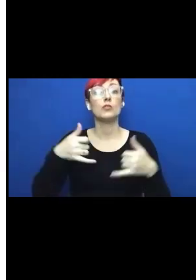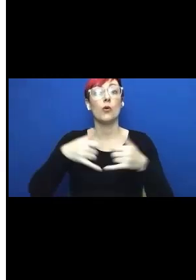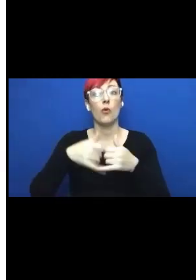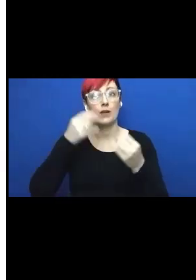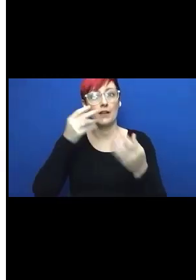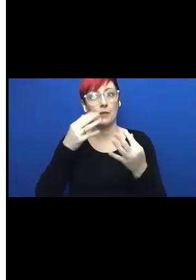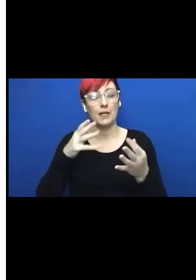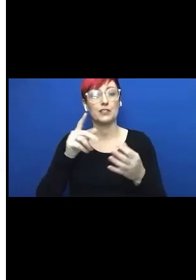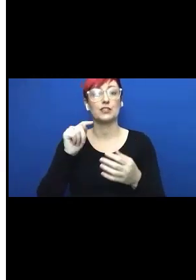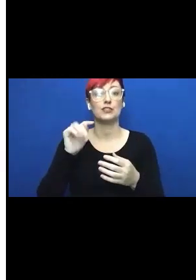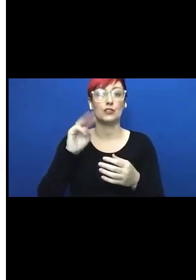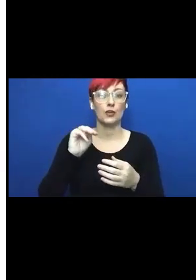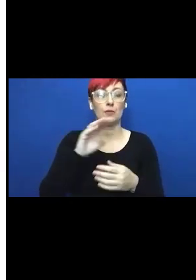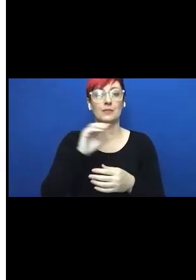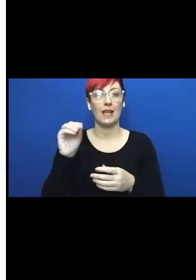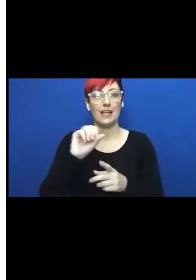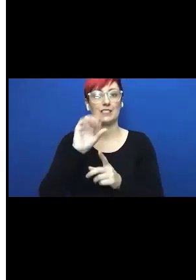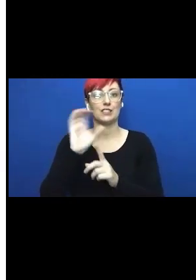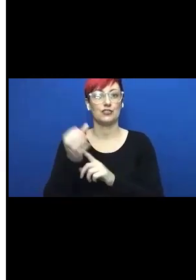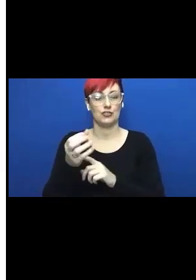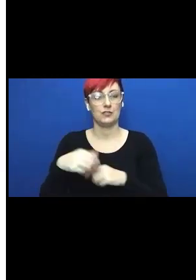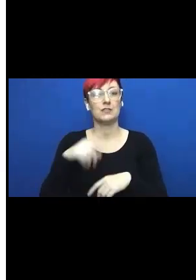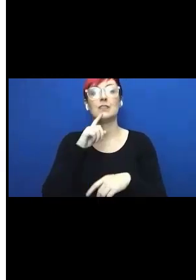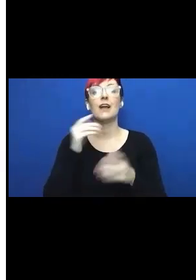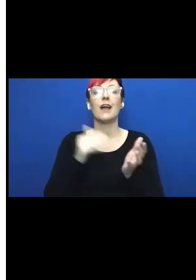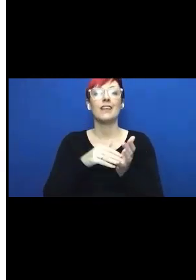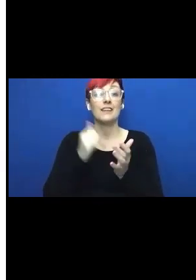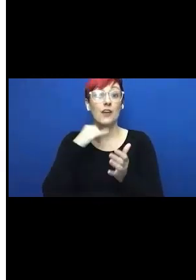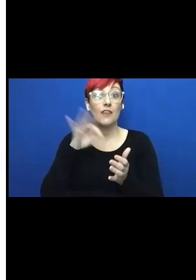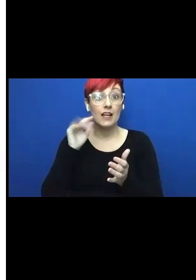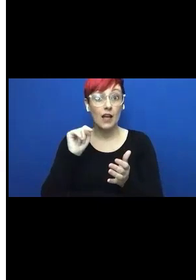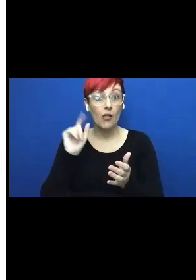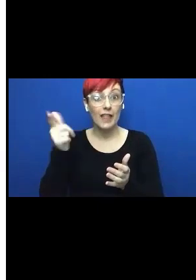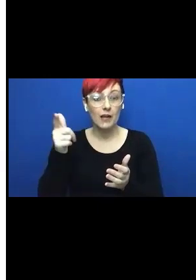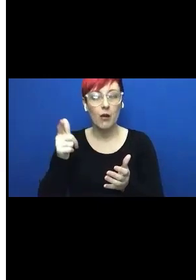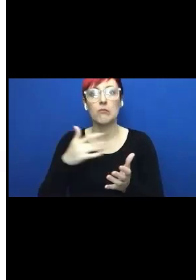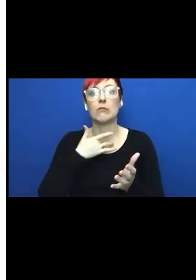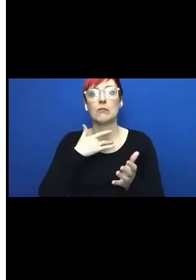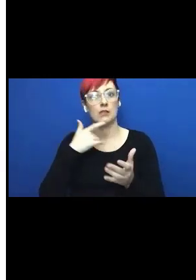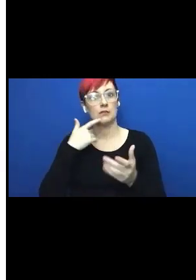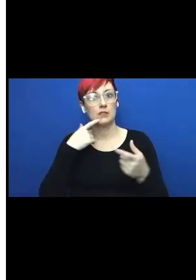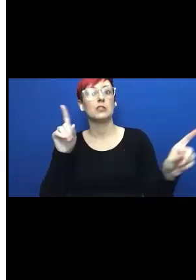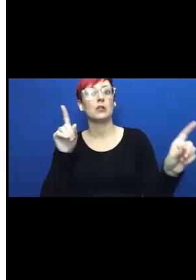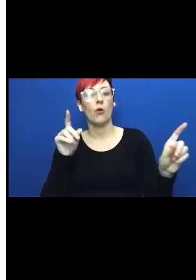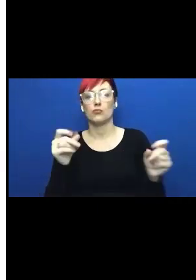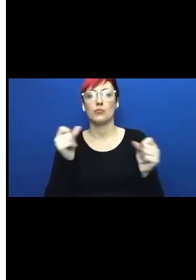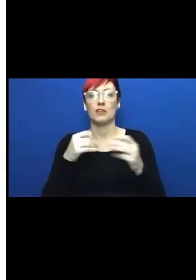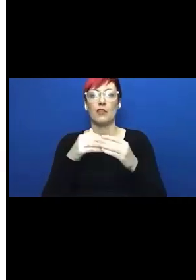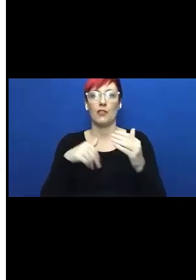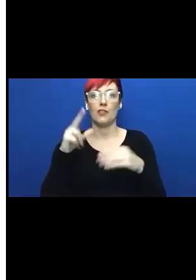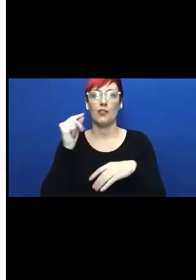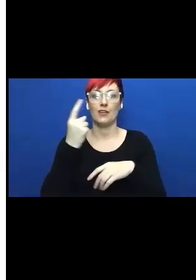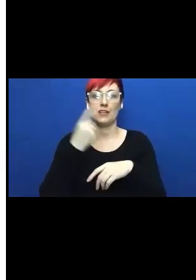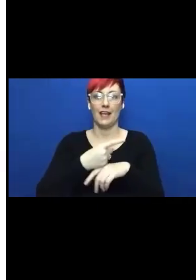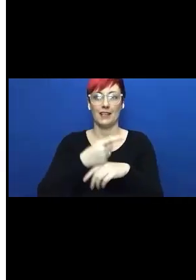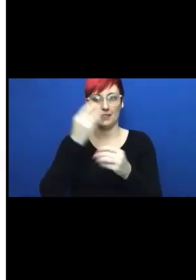is when you find out about it disclose it as soon as you know about it or at least within 30 days of the information being disclosed.